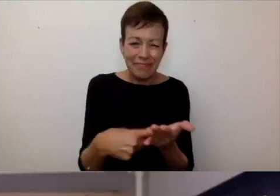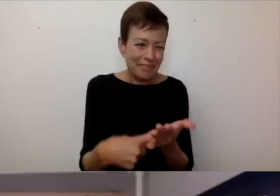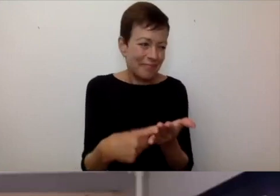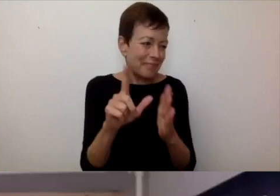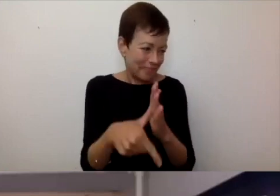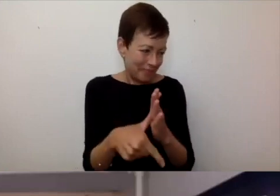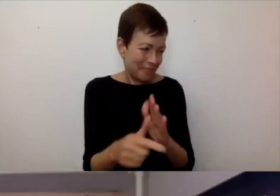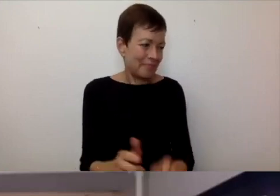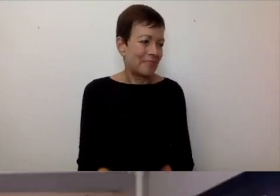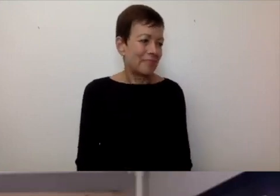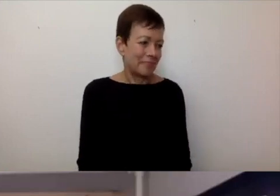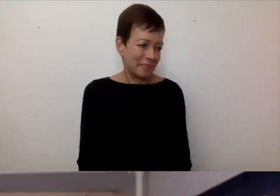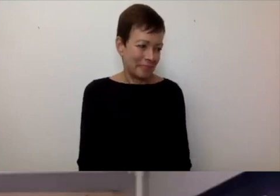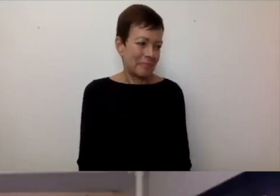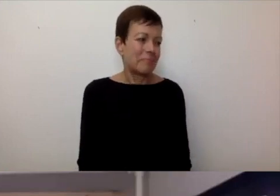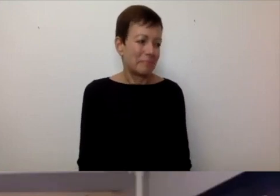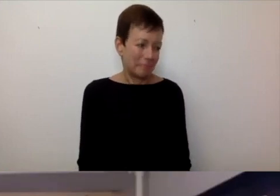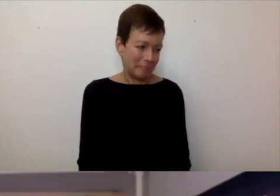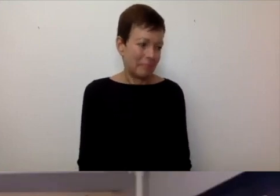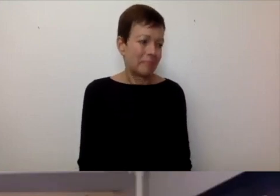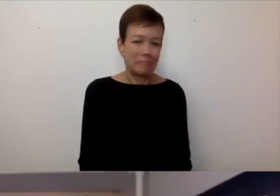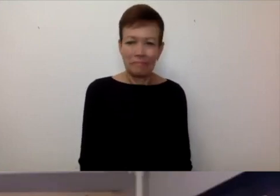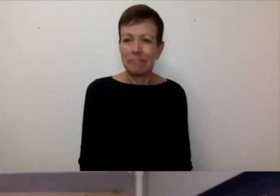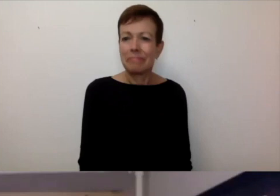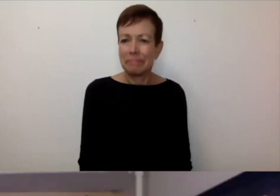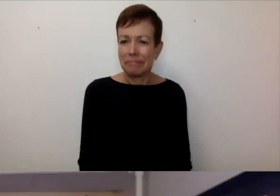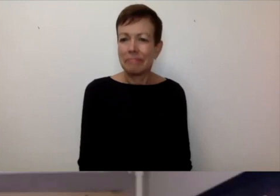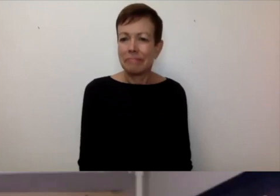much appreciate your participation